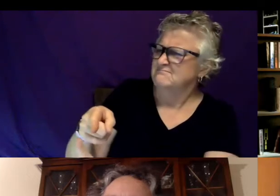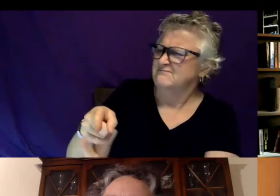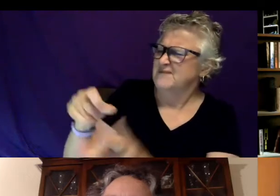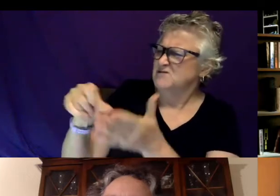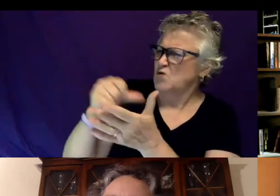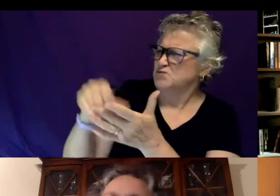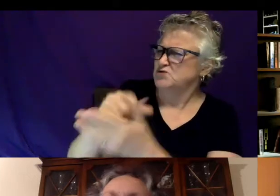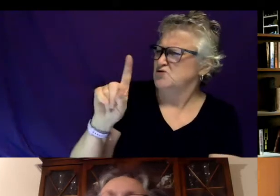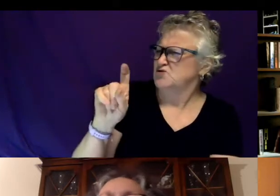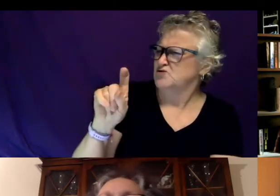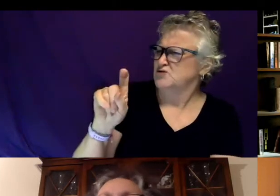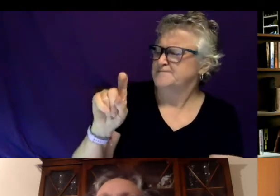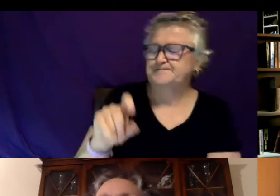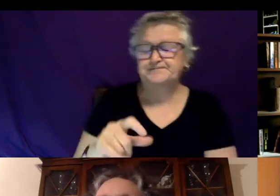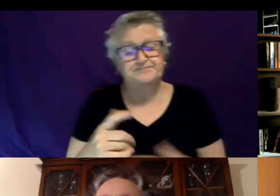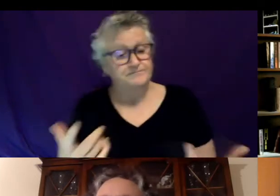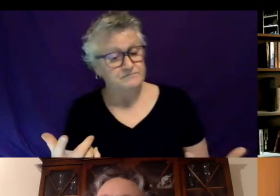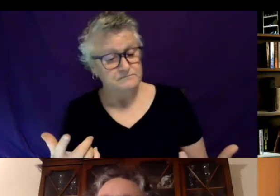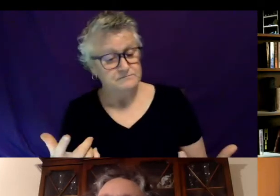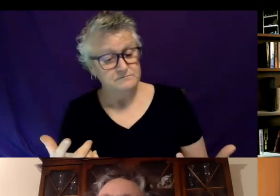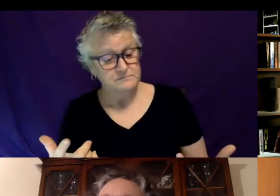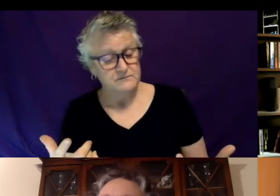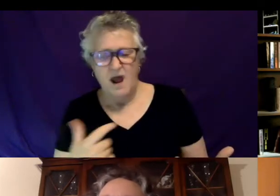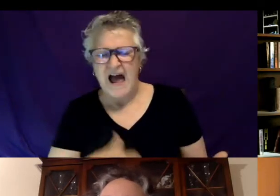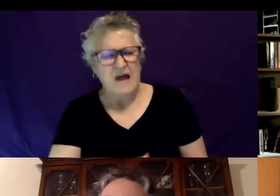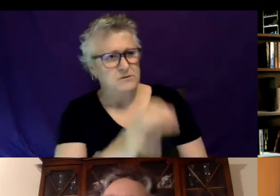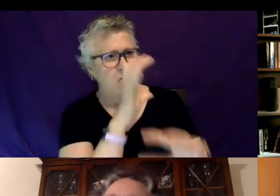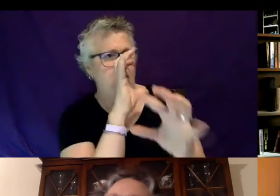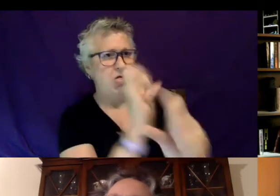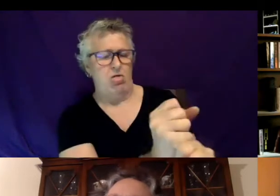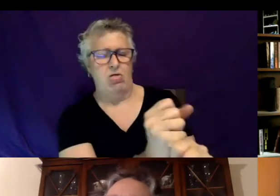things when I was younger, Legos, Lincoln Logs, all those